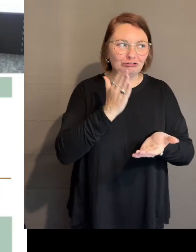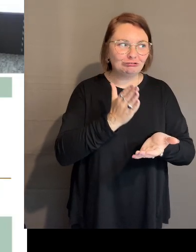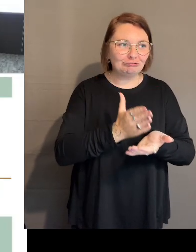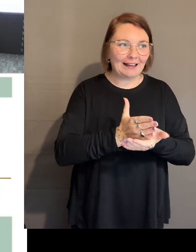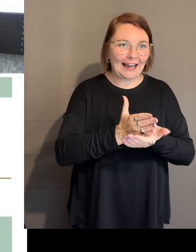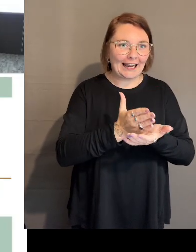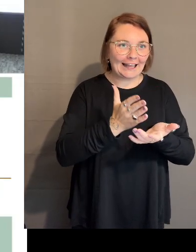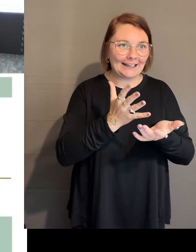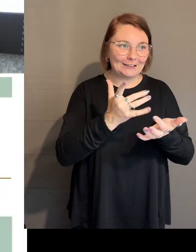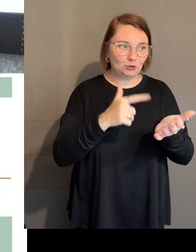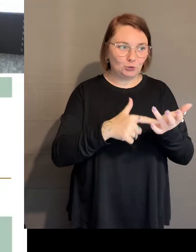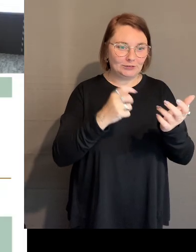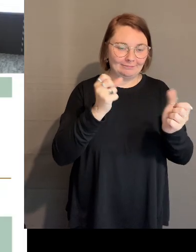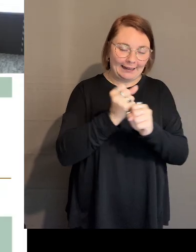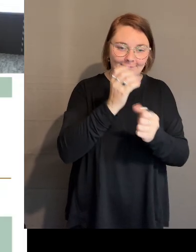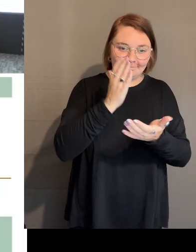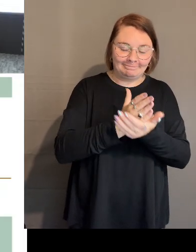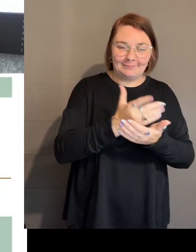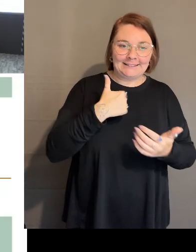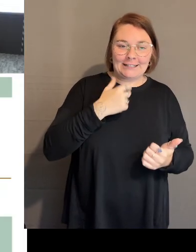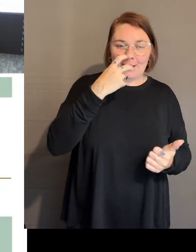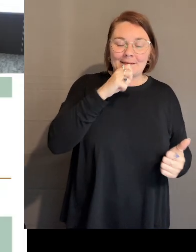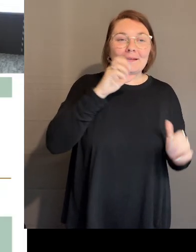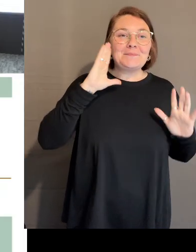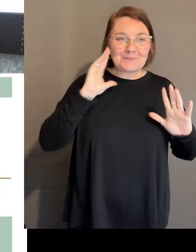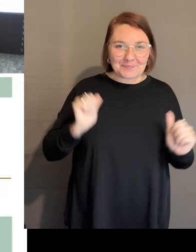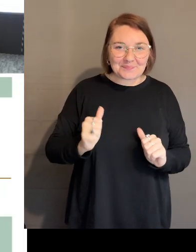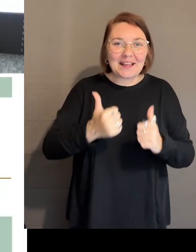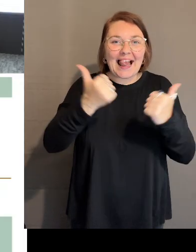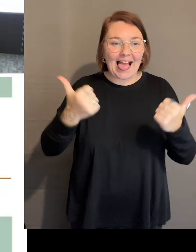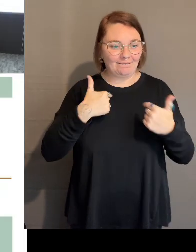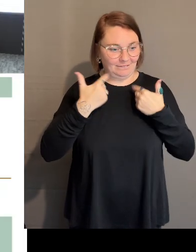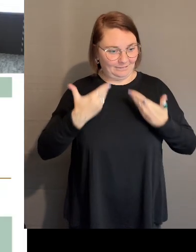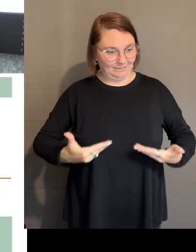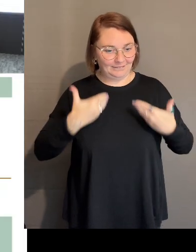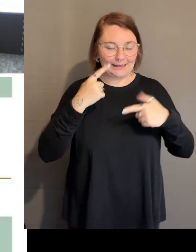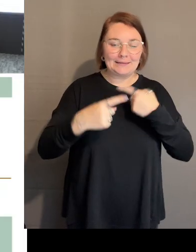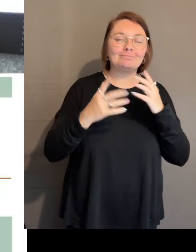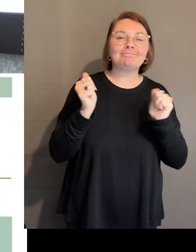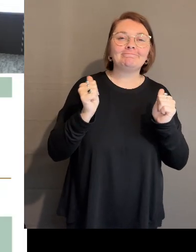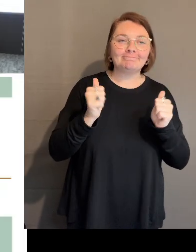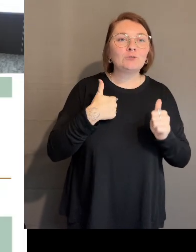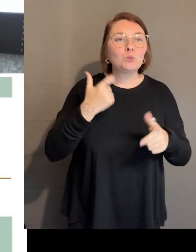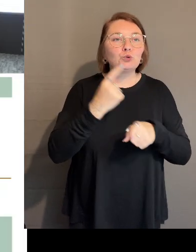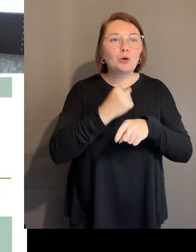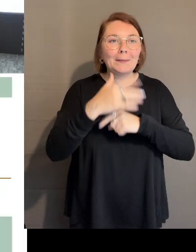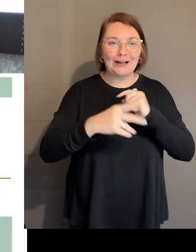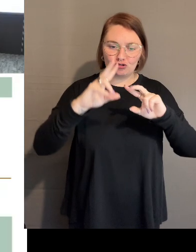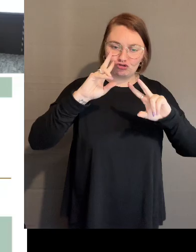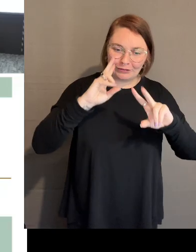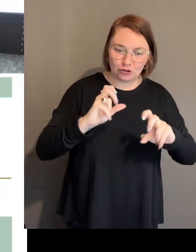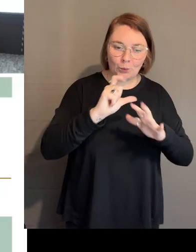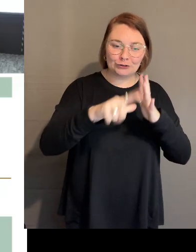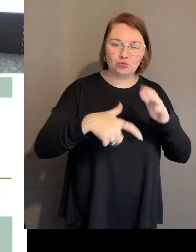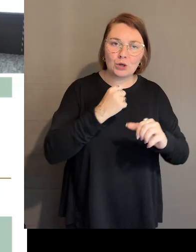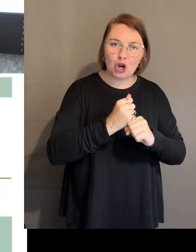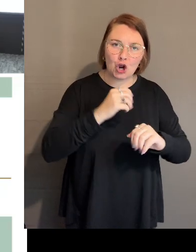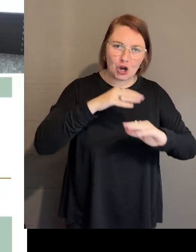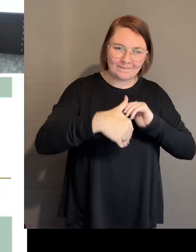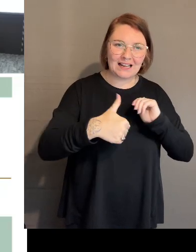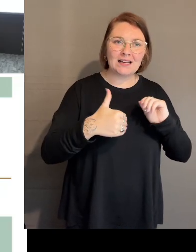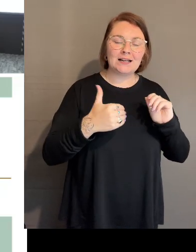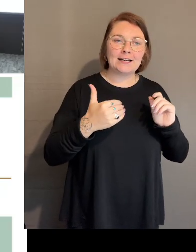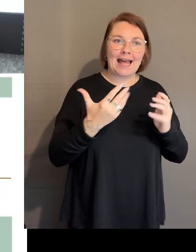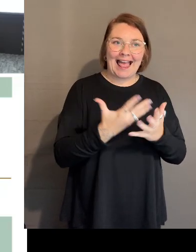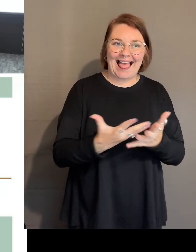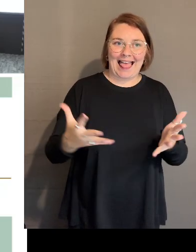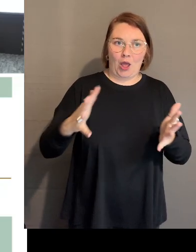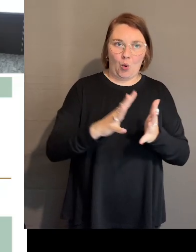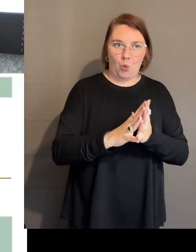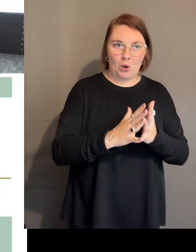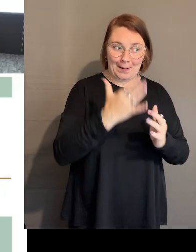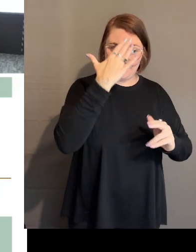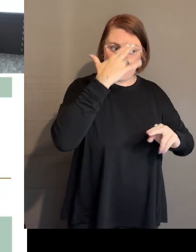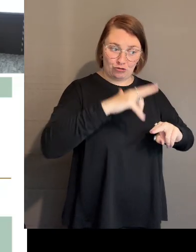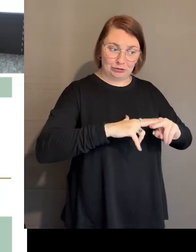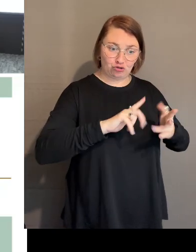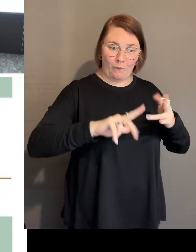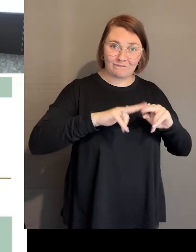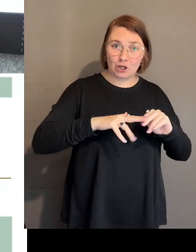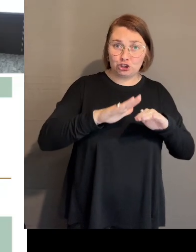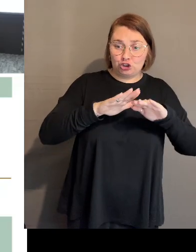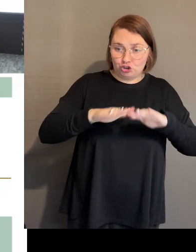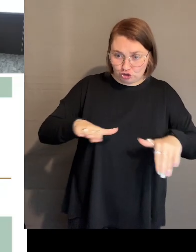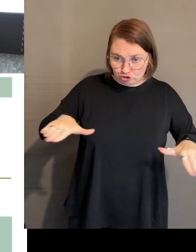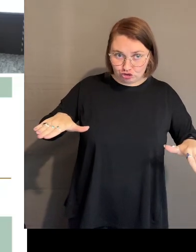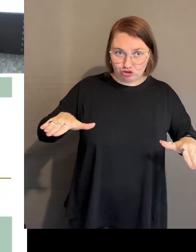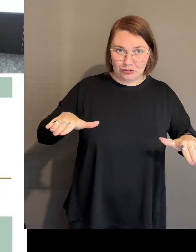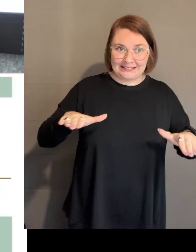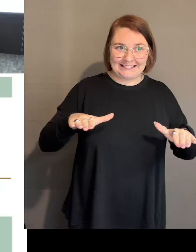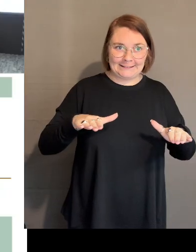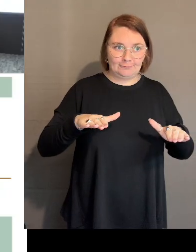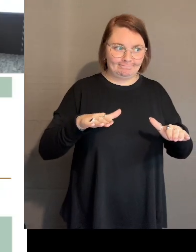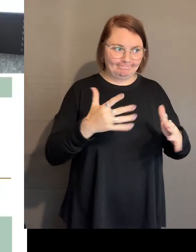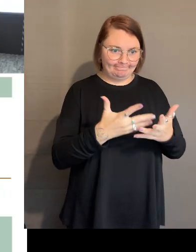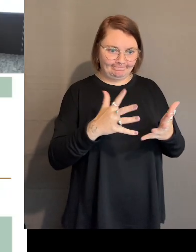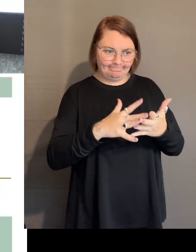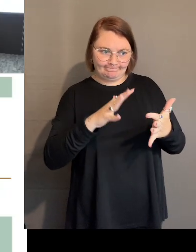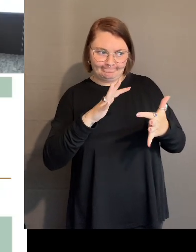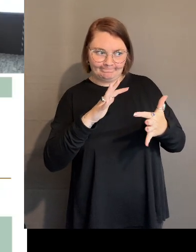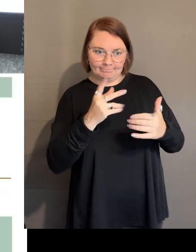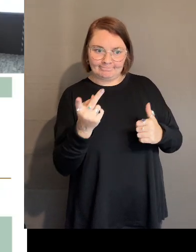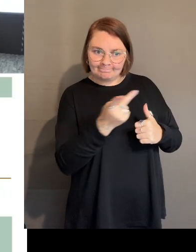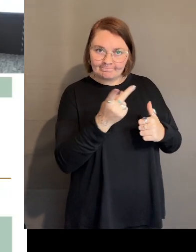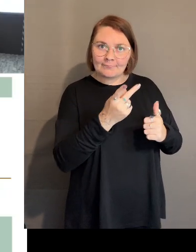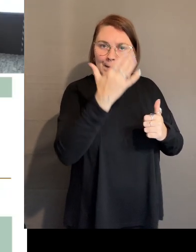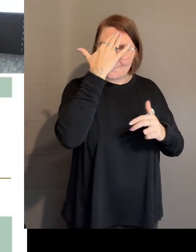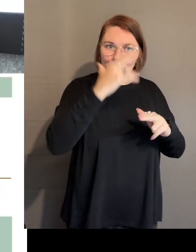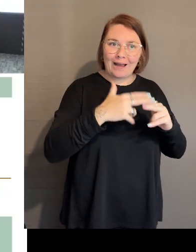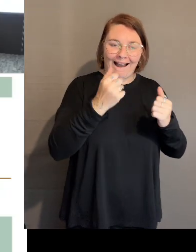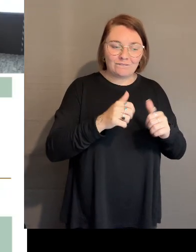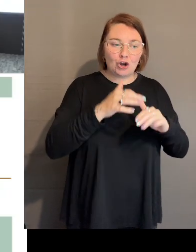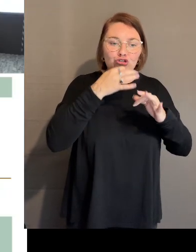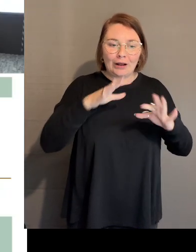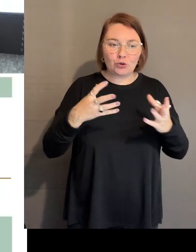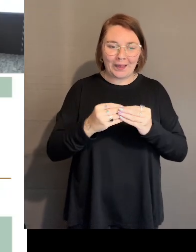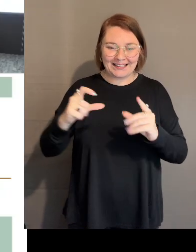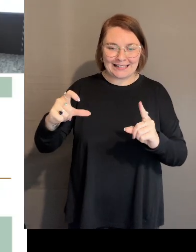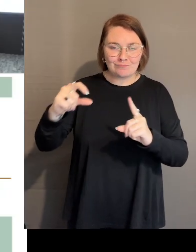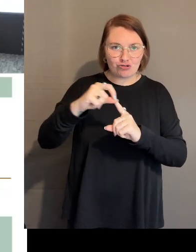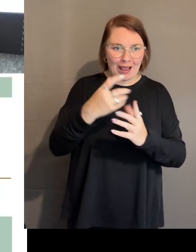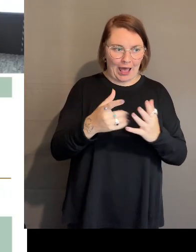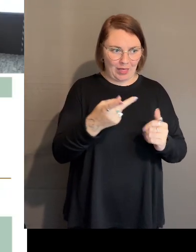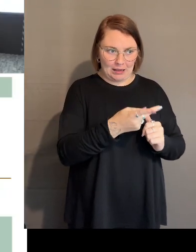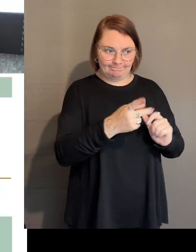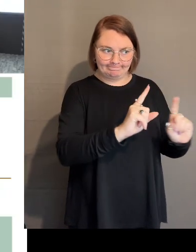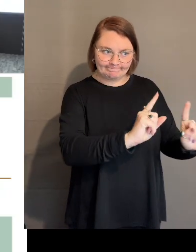to really drive the point home. But anyway, enough about me. I'm going to talk today about research we're doing on how parents of children, how parents fare when they have a child with cerebral palsy.